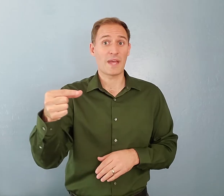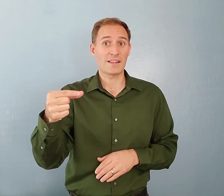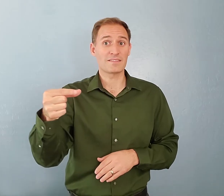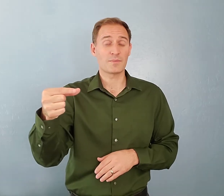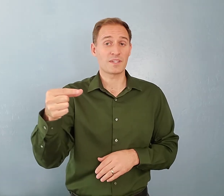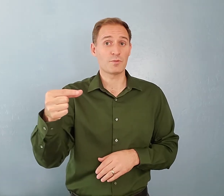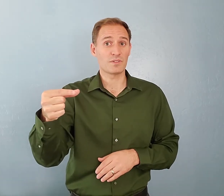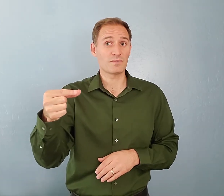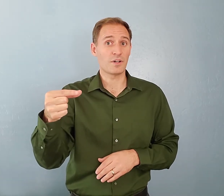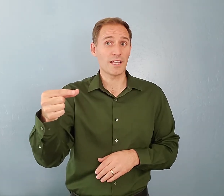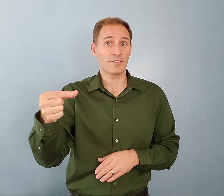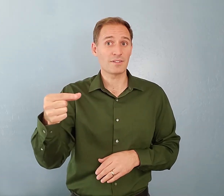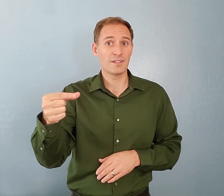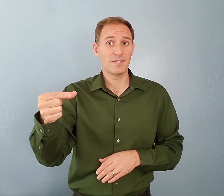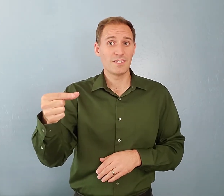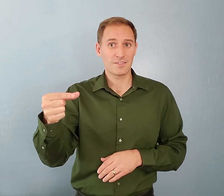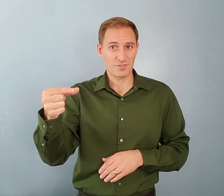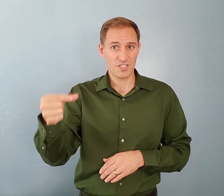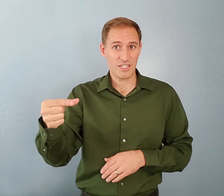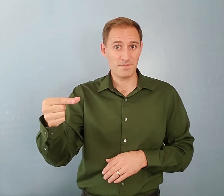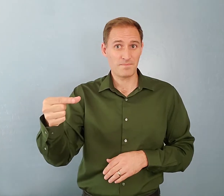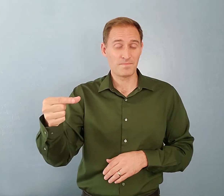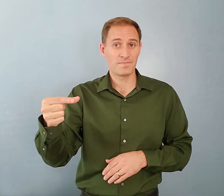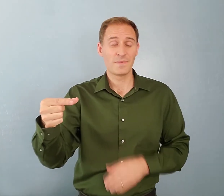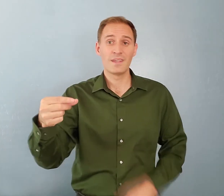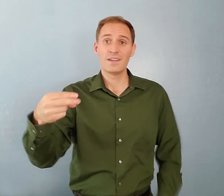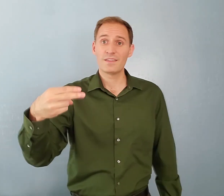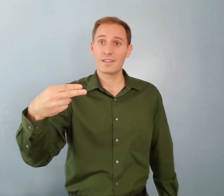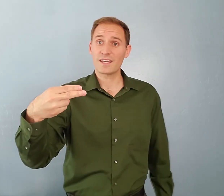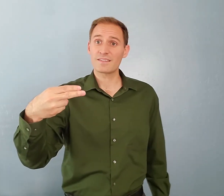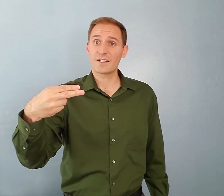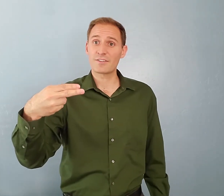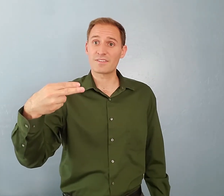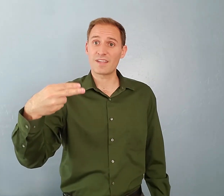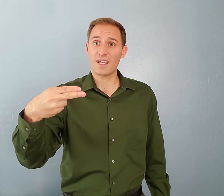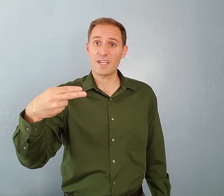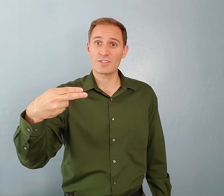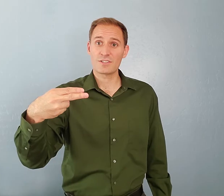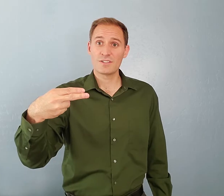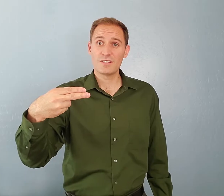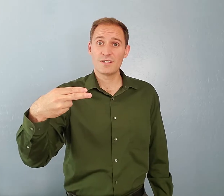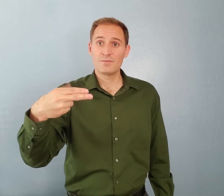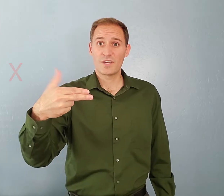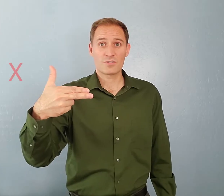balance something it wouldn't fall out, so, G. The next letter is H, make sure